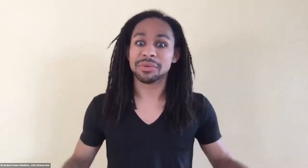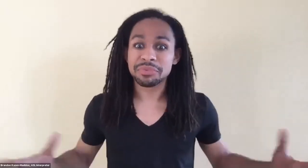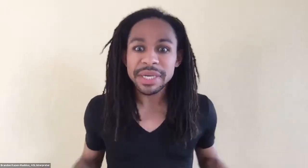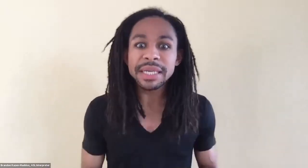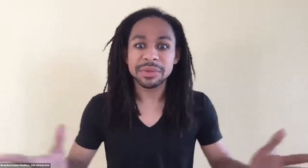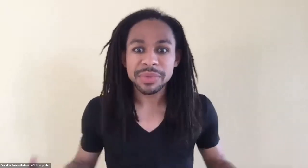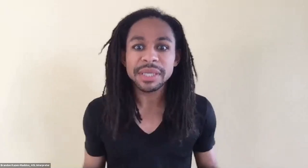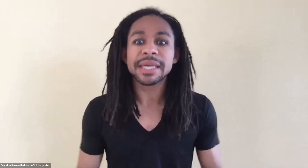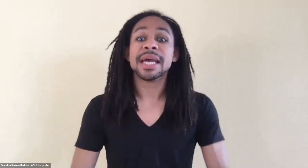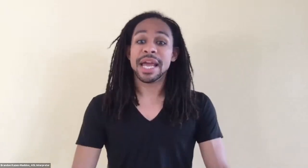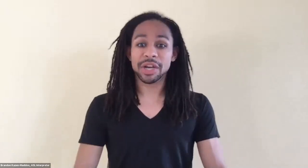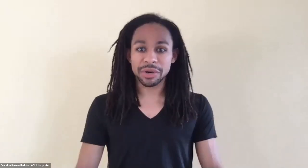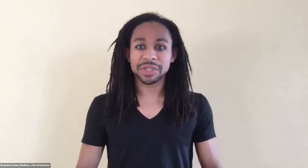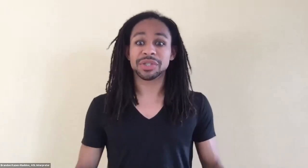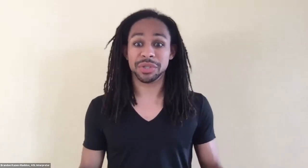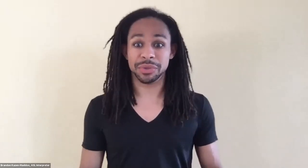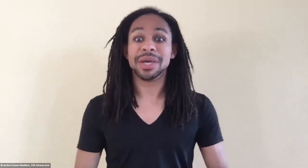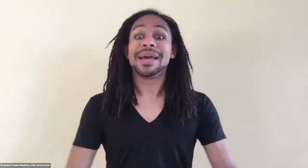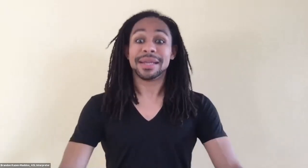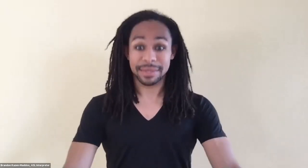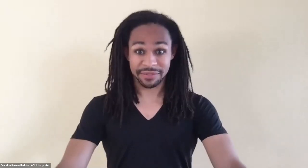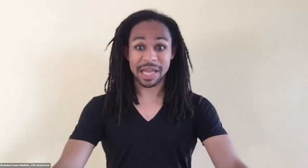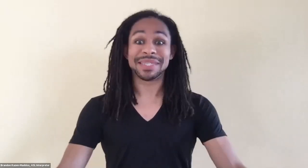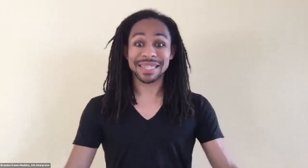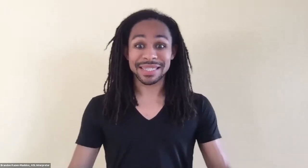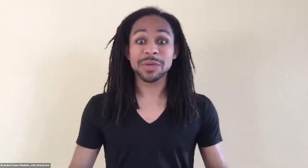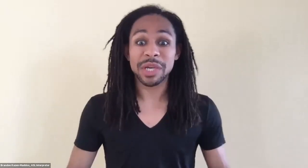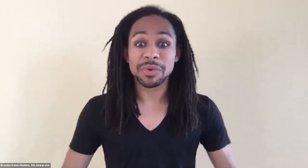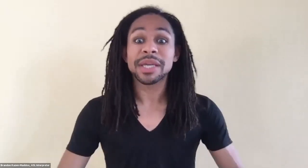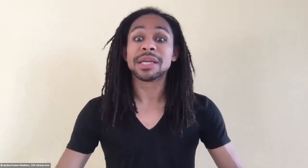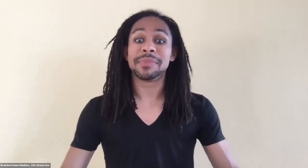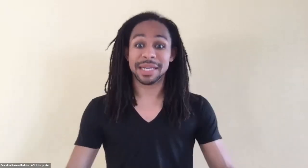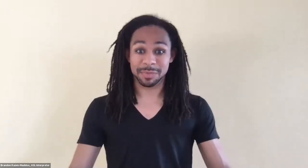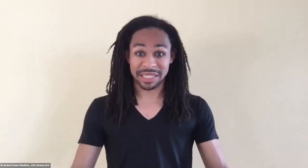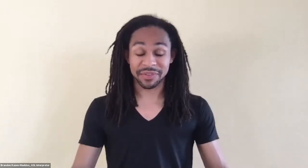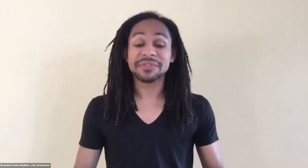I really, really encourage to develop a 16-week curriculum that is specifically